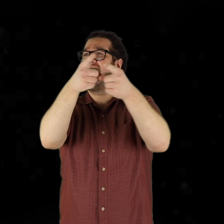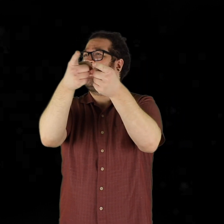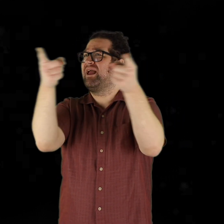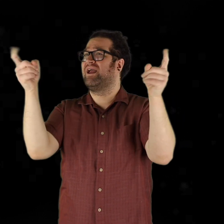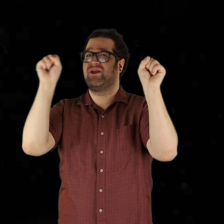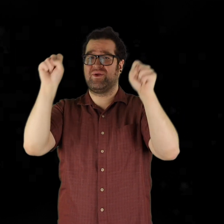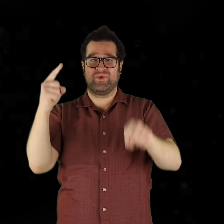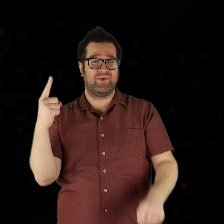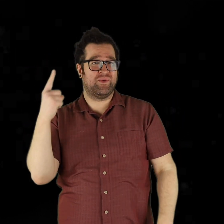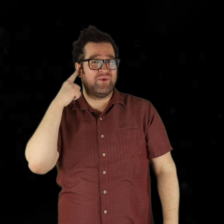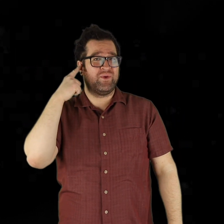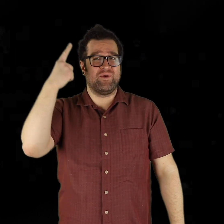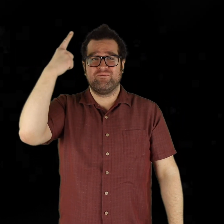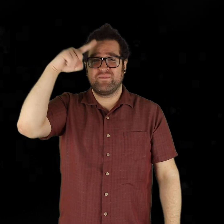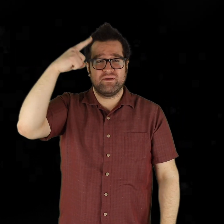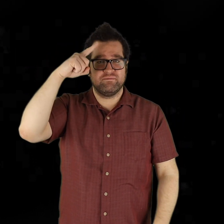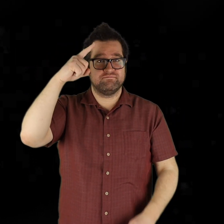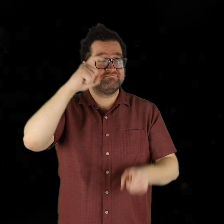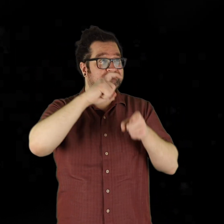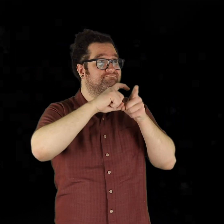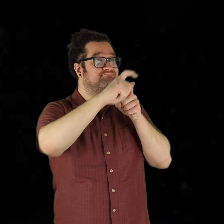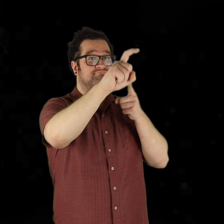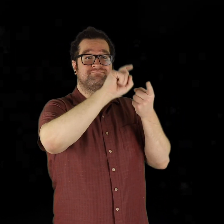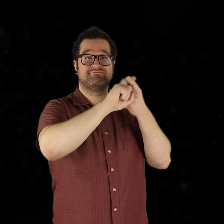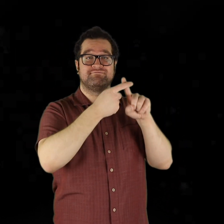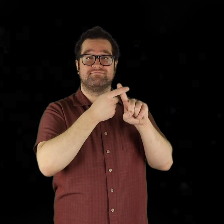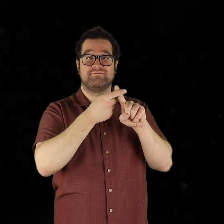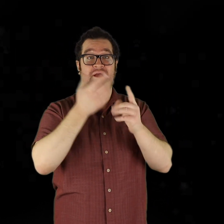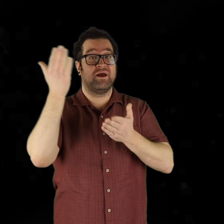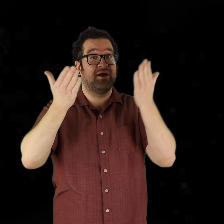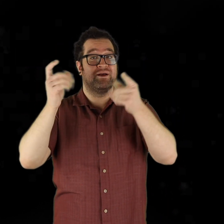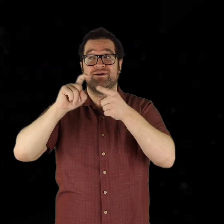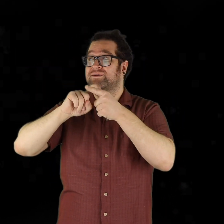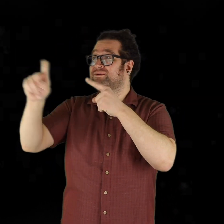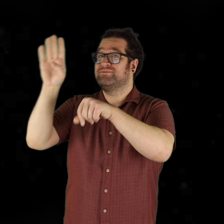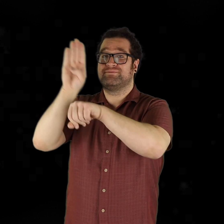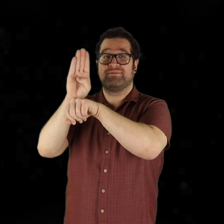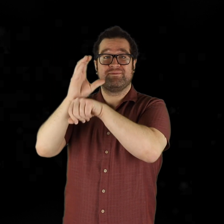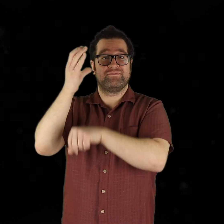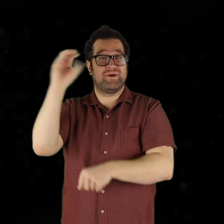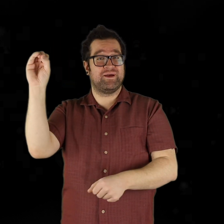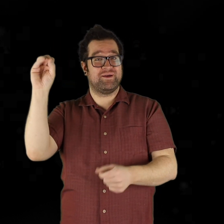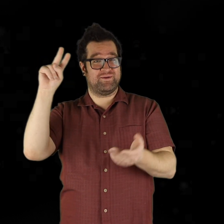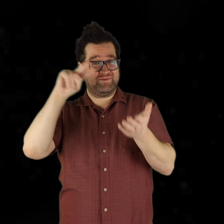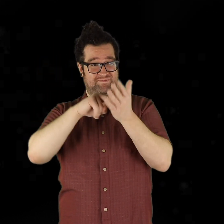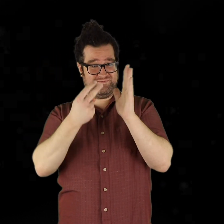Upon one who can hear to phone a friend; Or place a call to a business firm